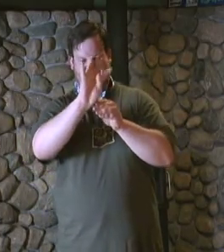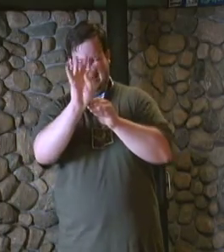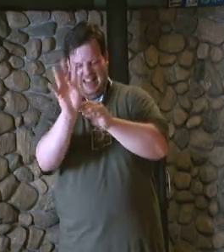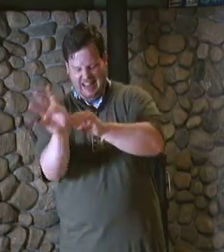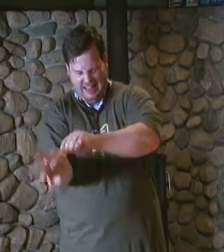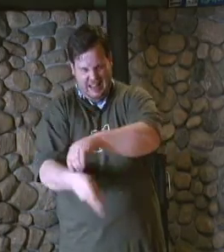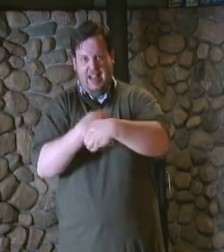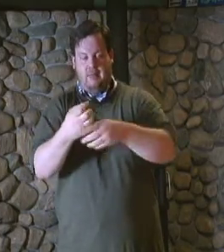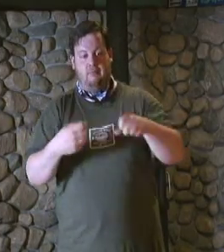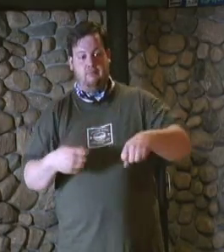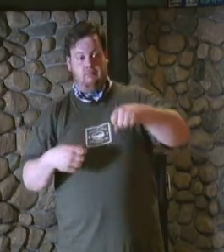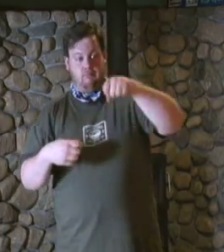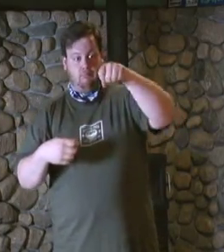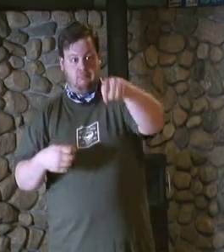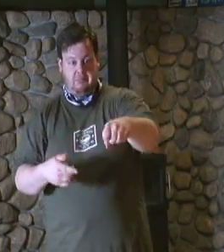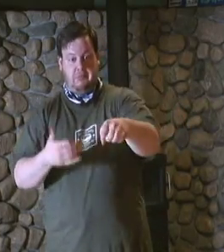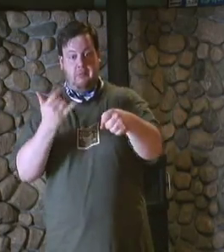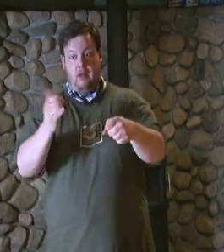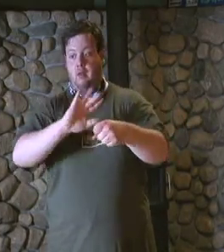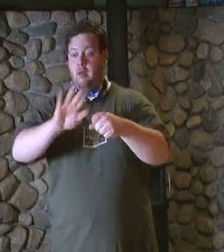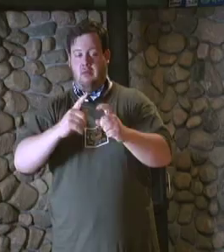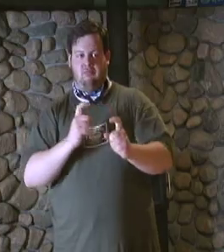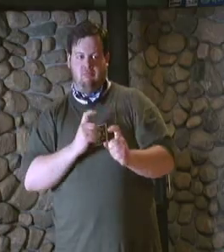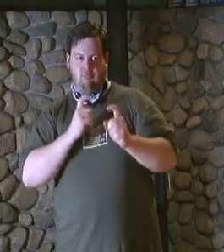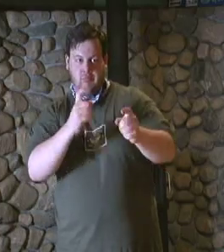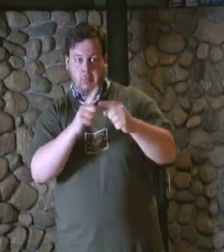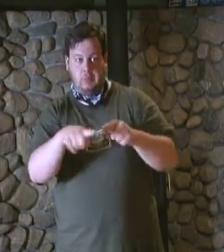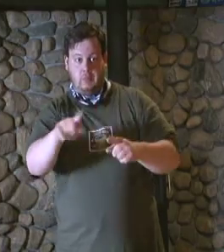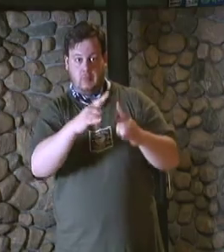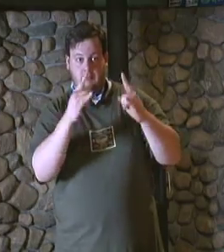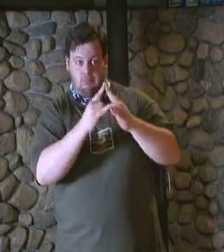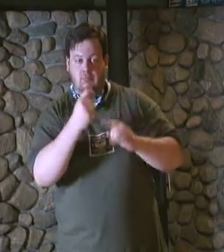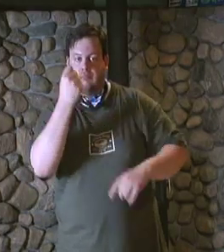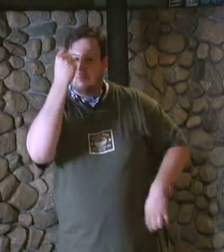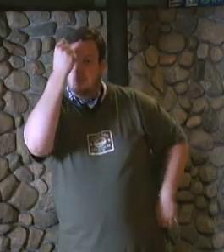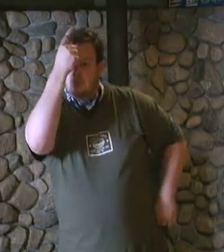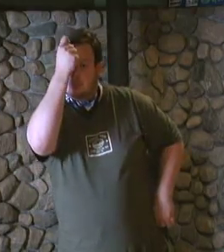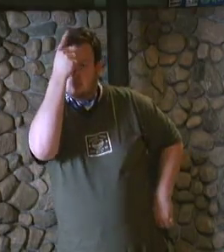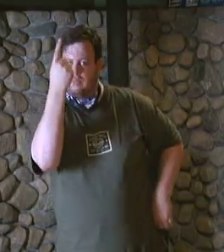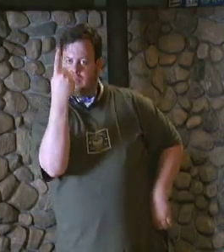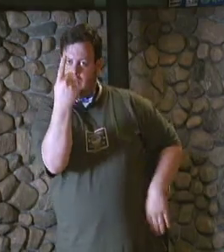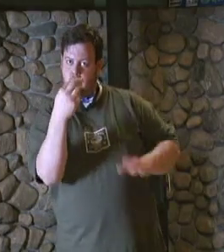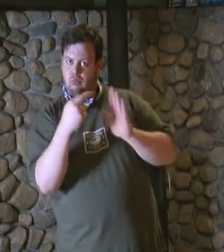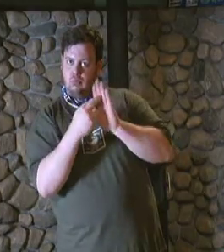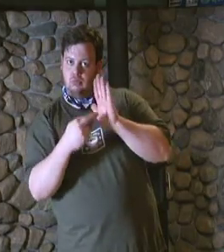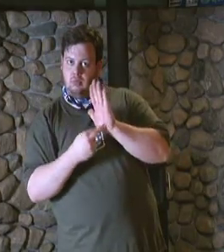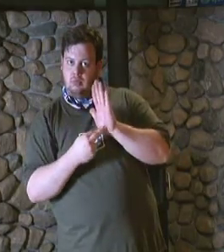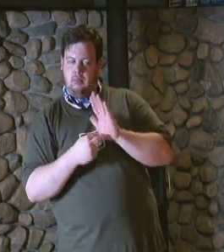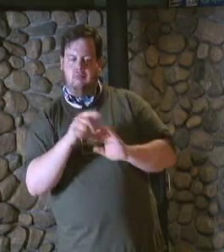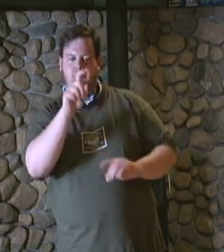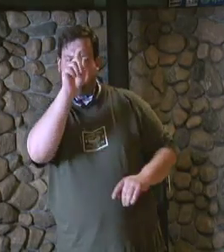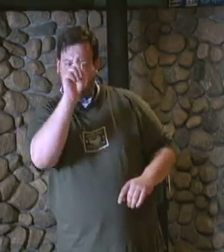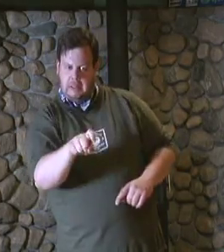The lawyer soon arrived and handed the visitors a huge key ring full of keys.